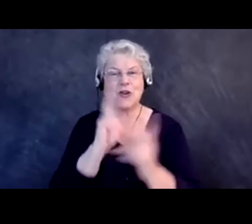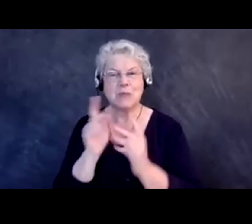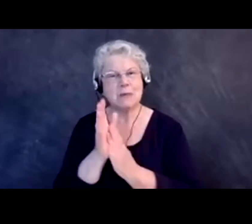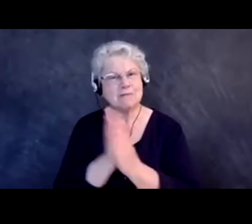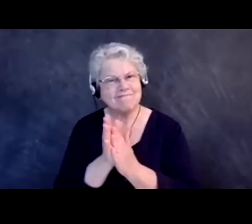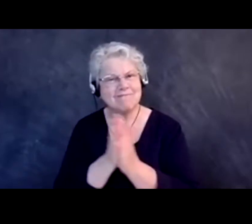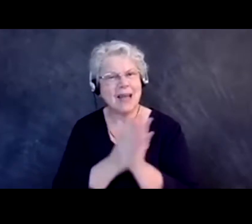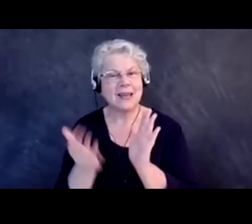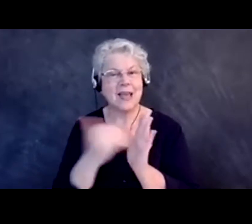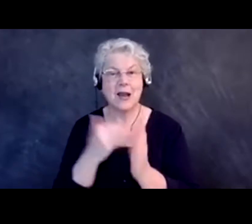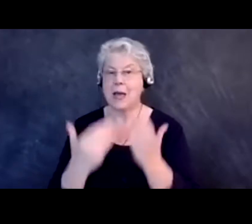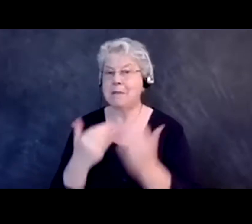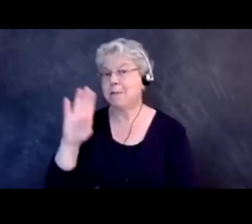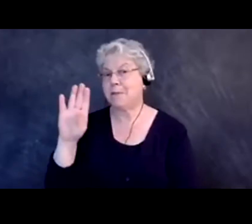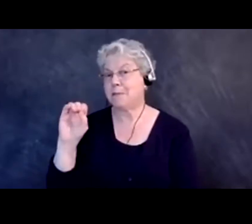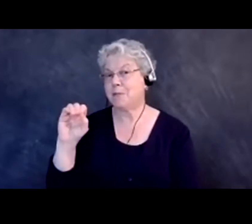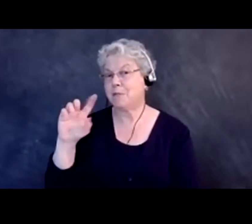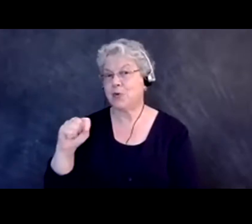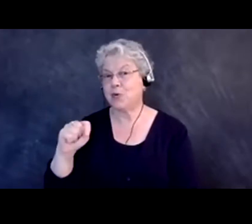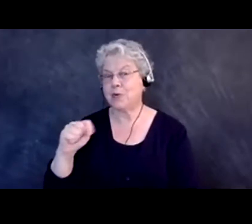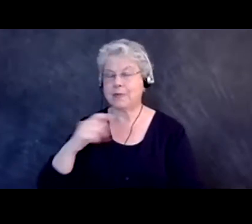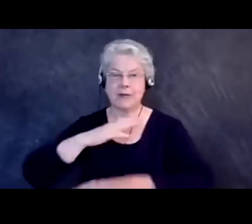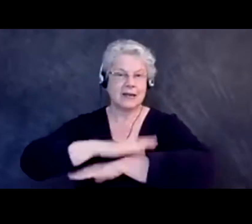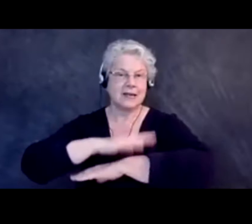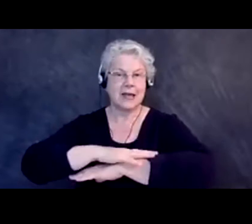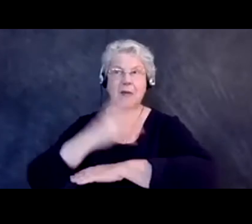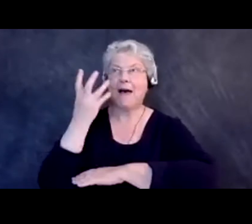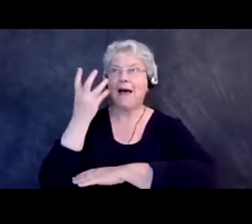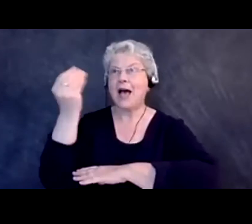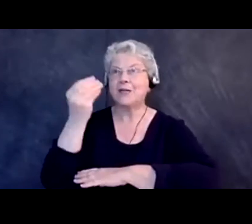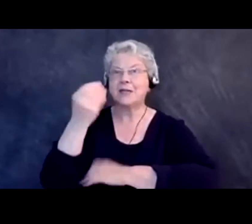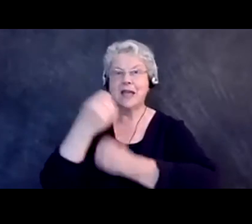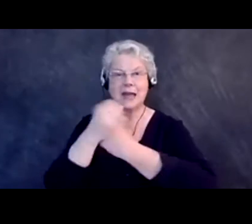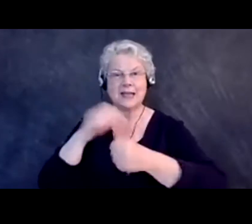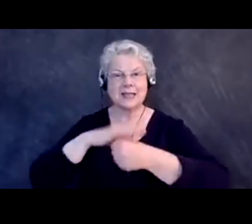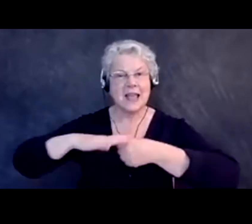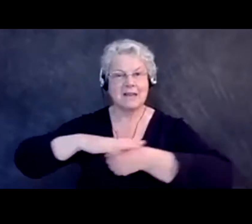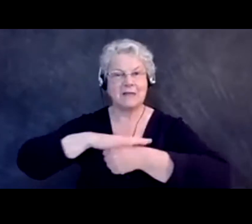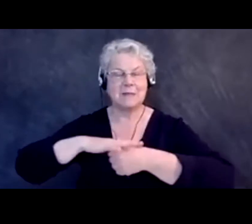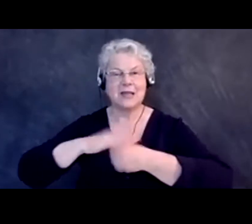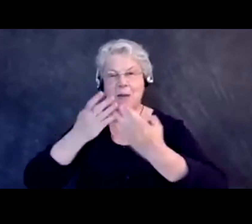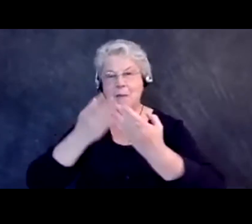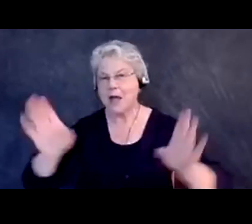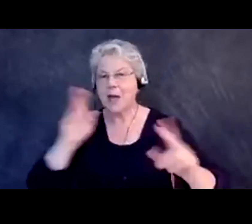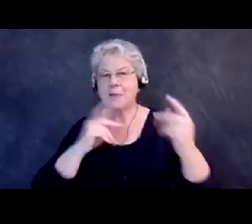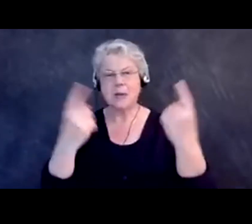it's a booth, safe outside in in a public space or what have you, when people can come up to you or